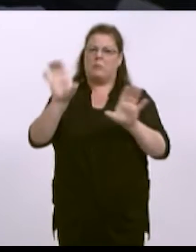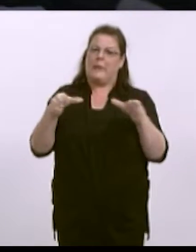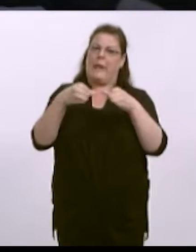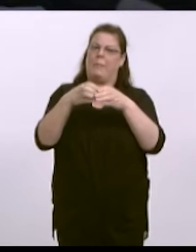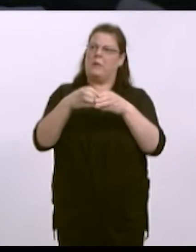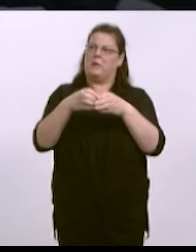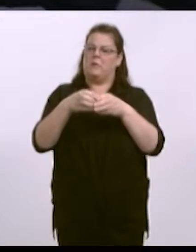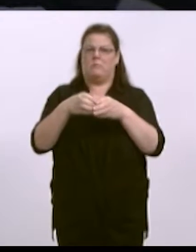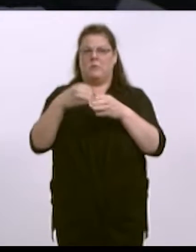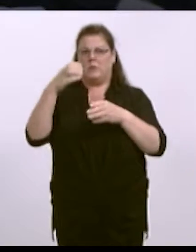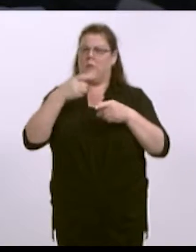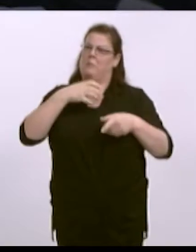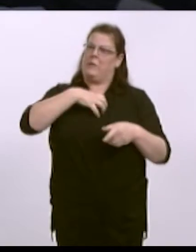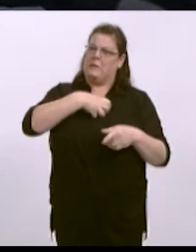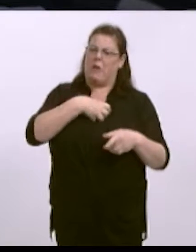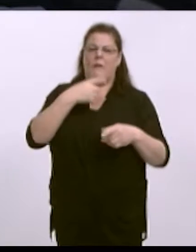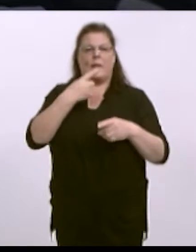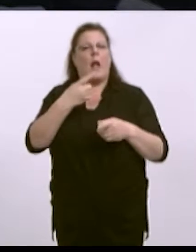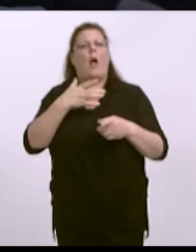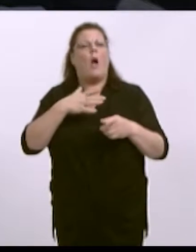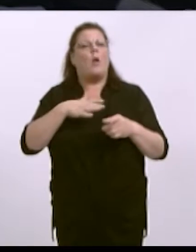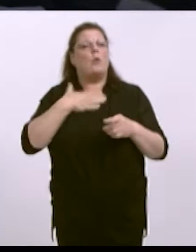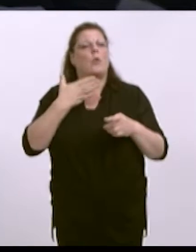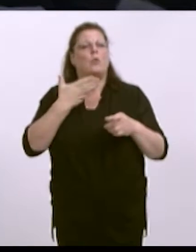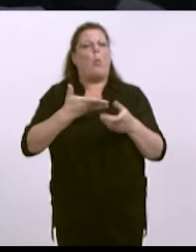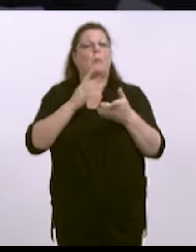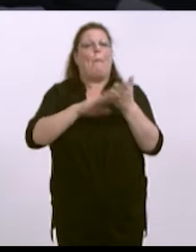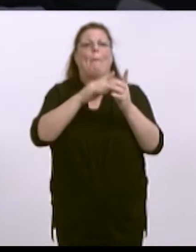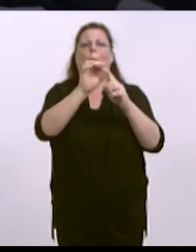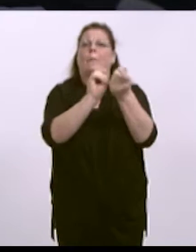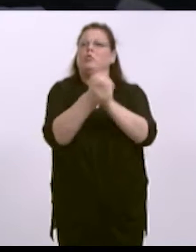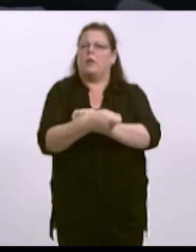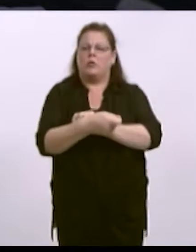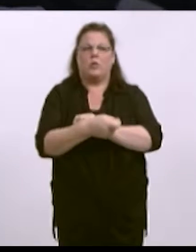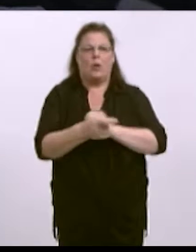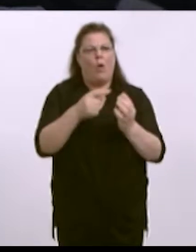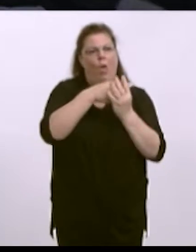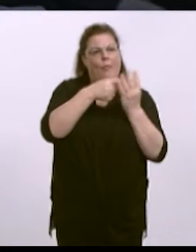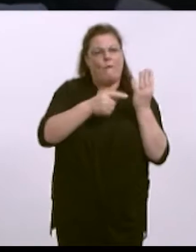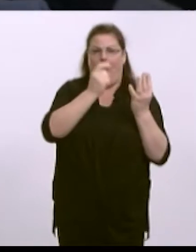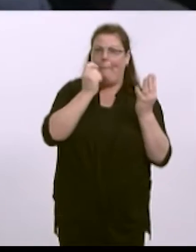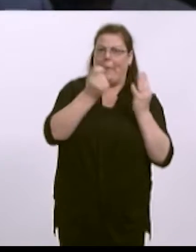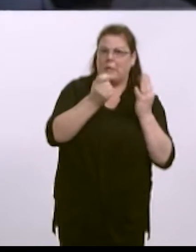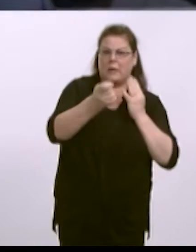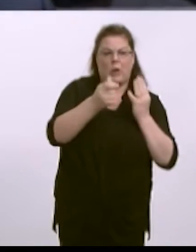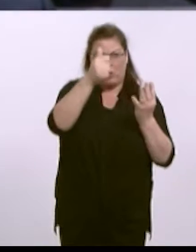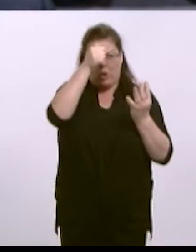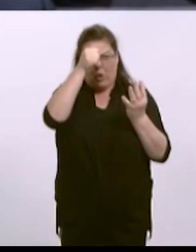the map broadly unchanged. Do the four bidders know which routes they are bidding for and